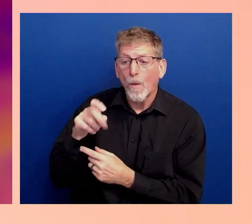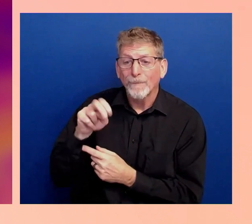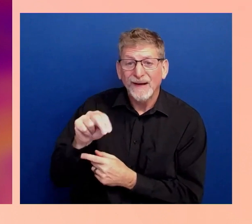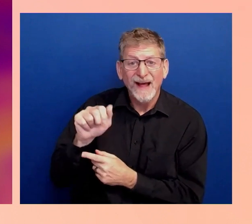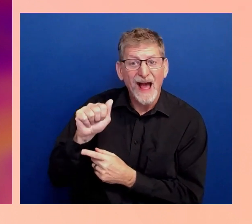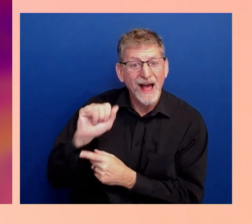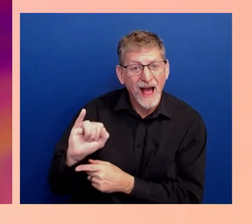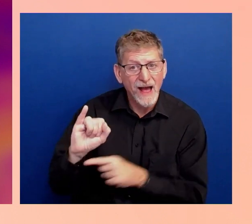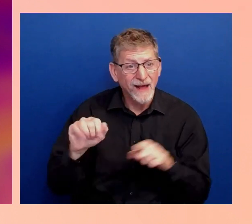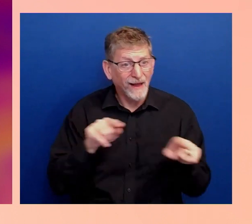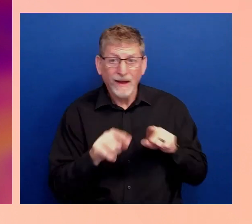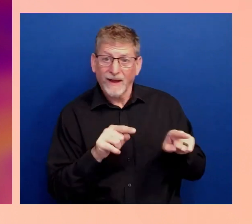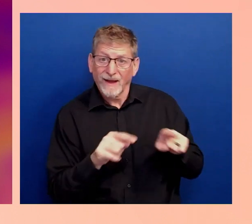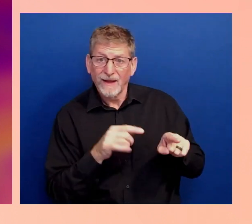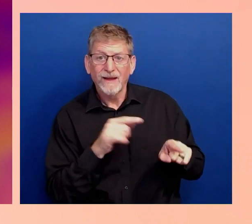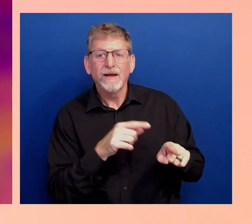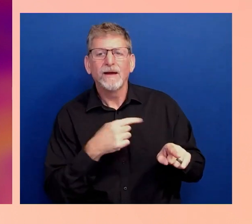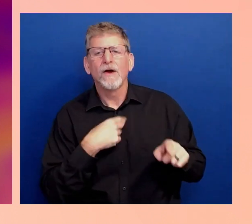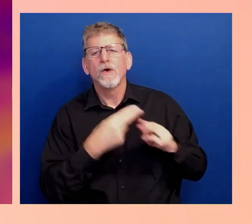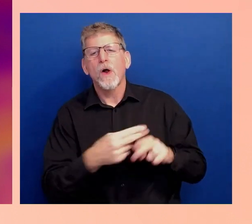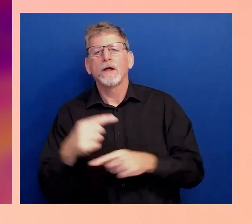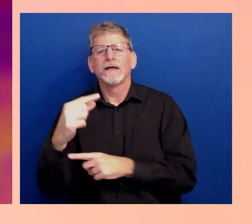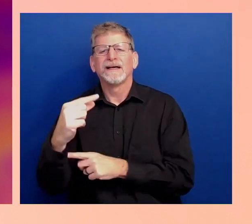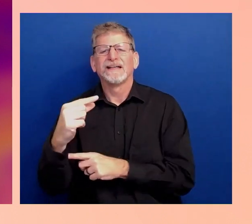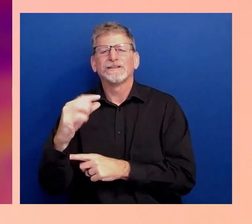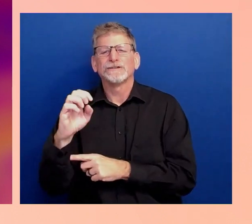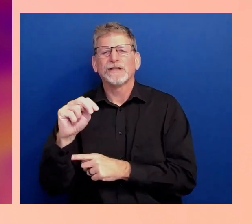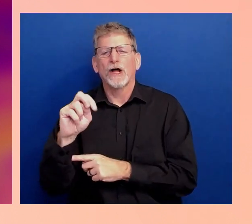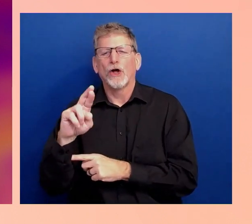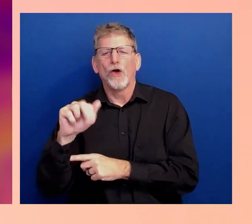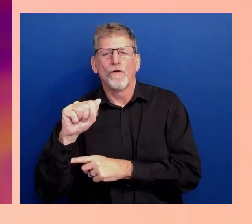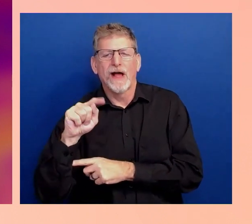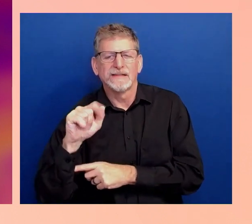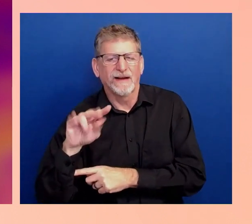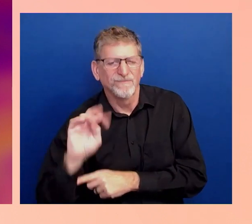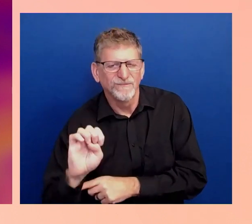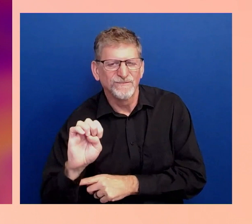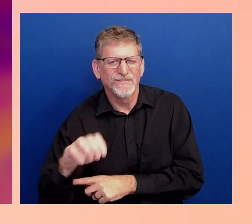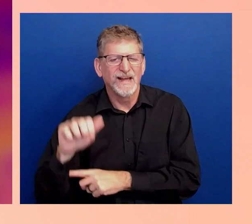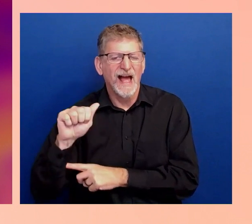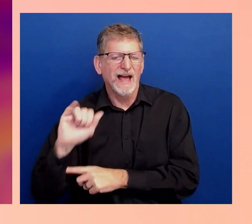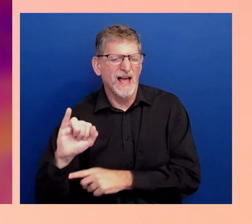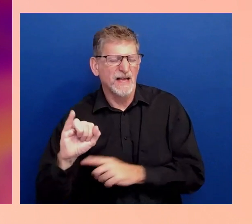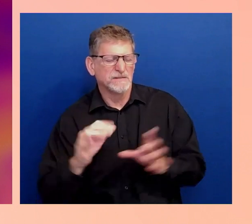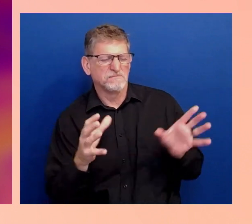What that really potentially allows us to do,